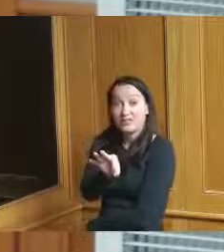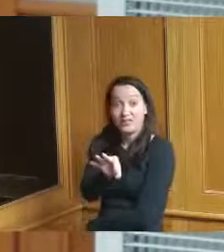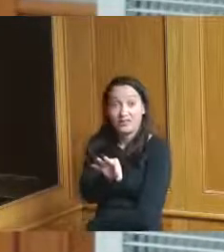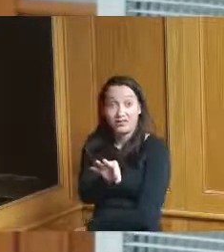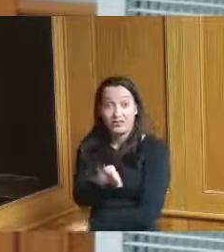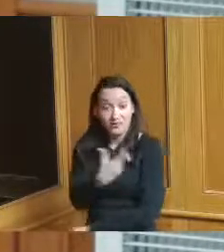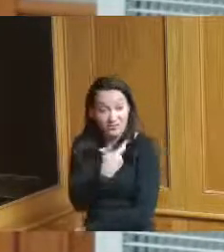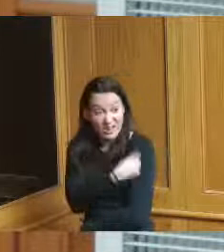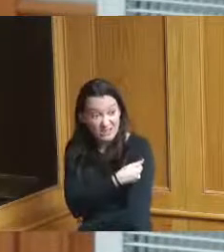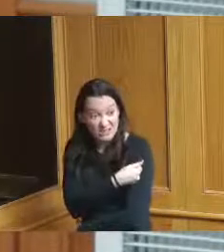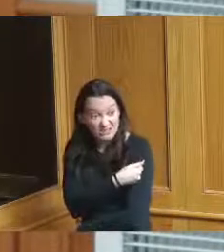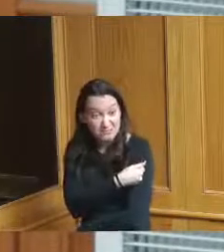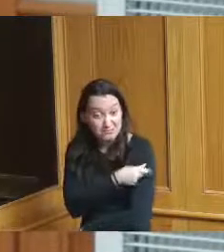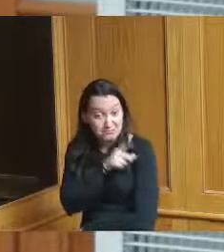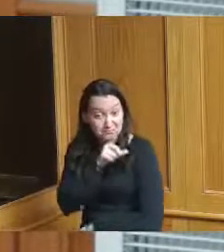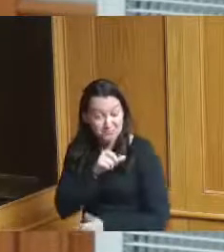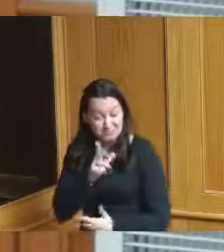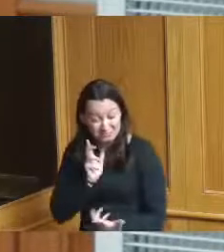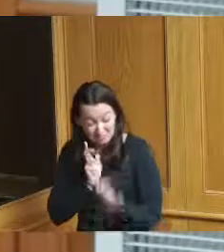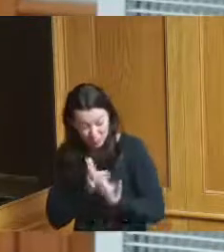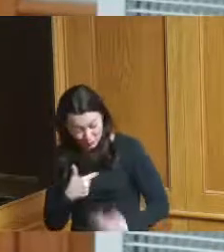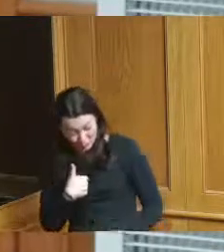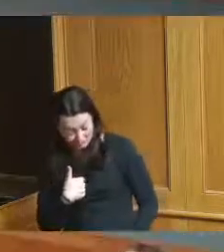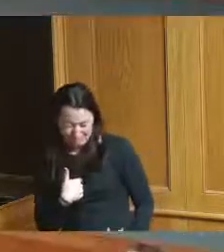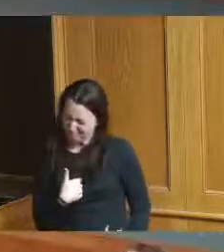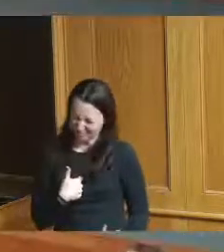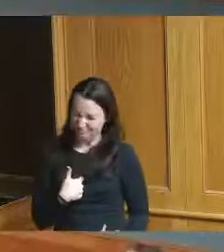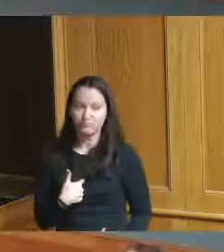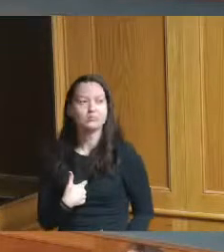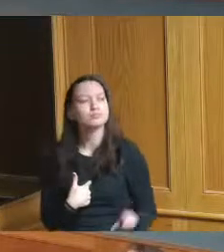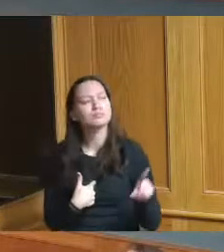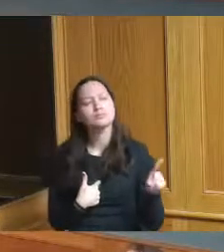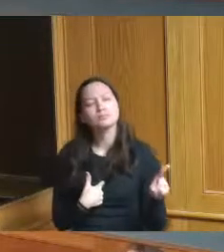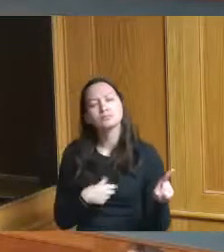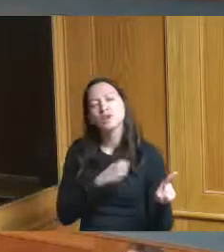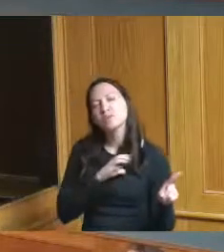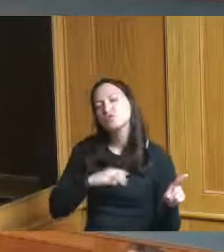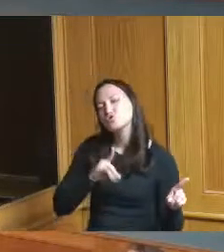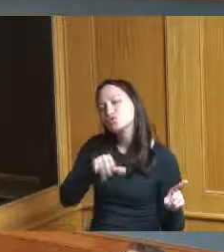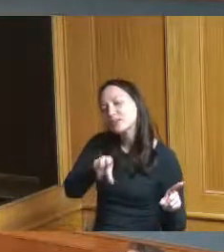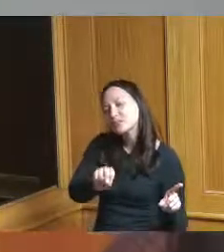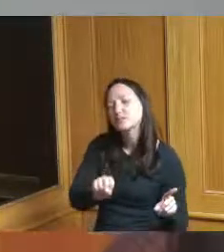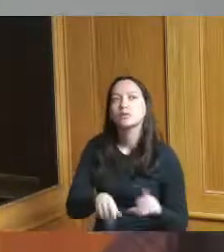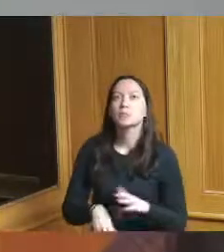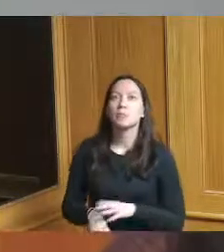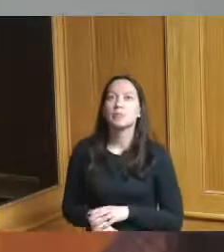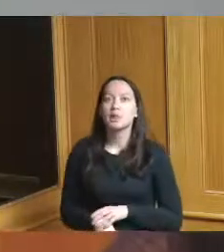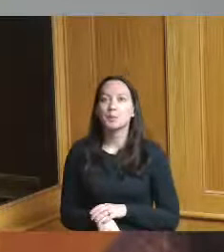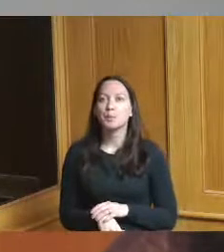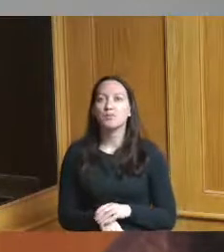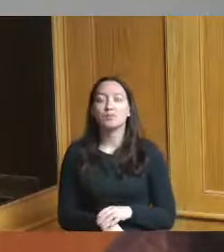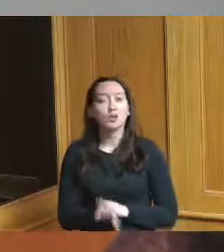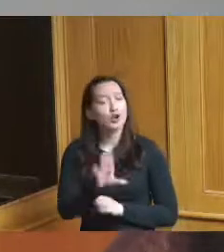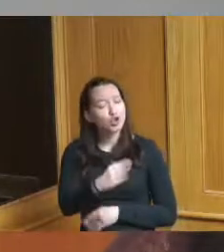vaccine is an option for me would let one follow up to that so given your knowledge base here I'm